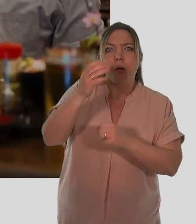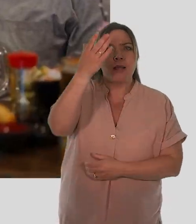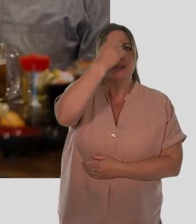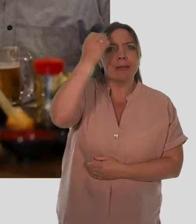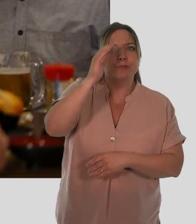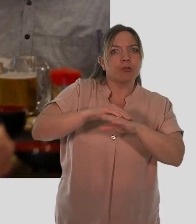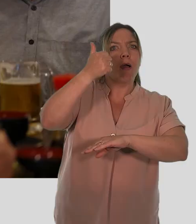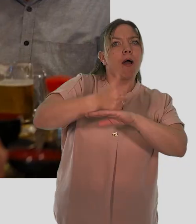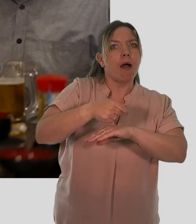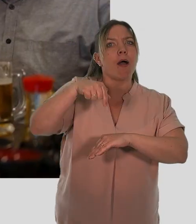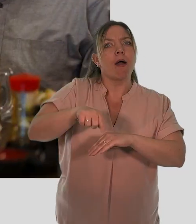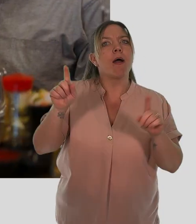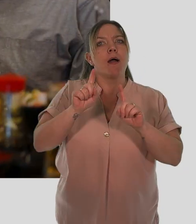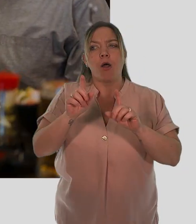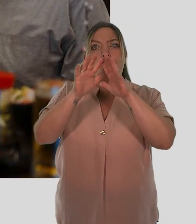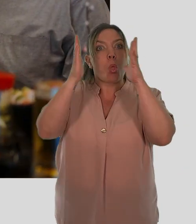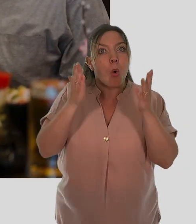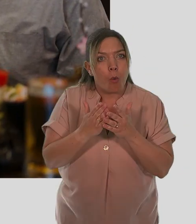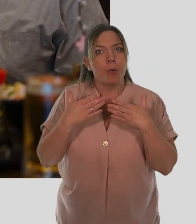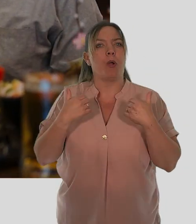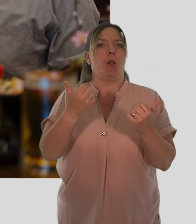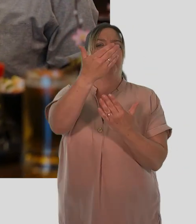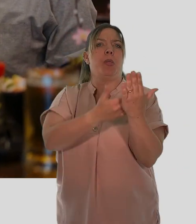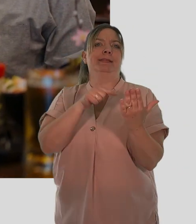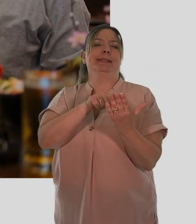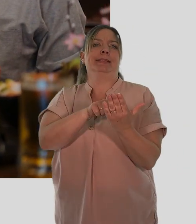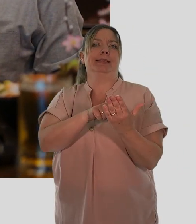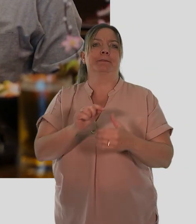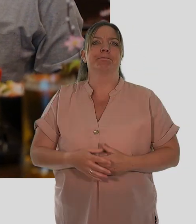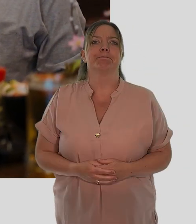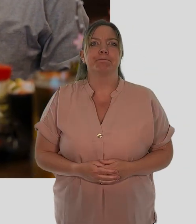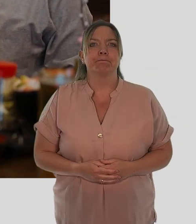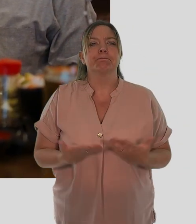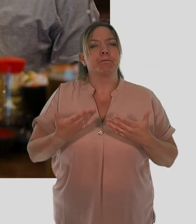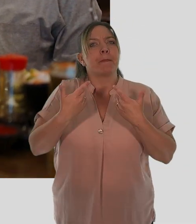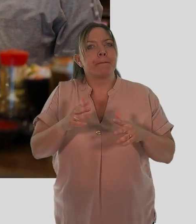And this includes education, background, social interaction;